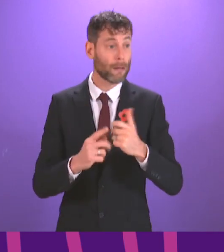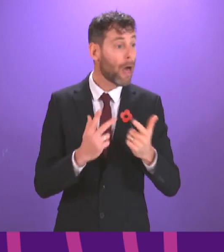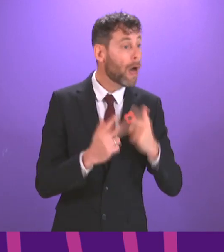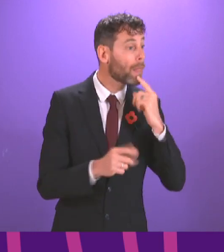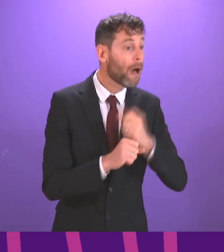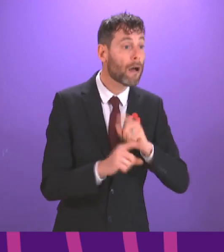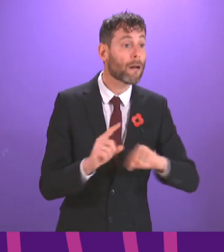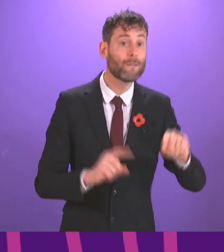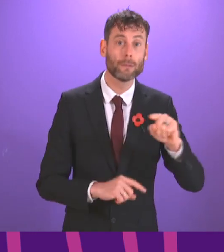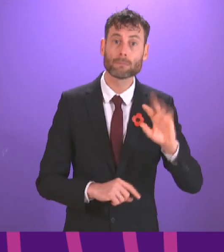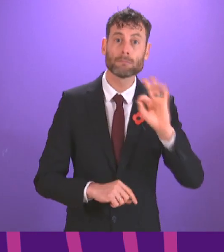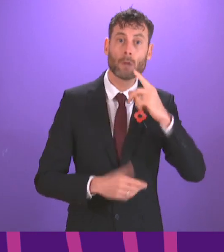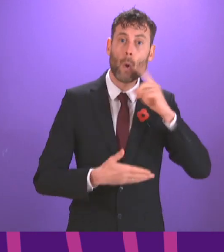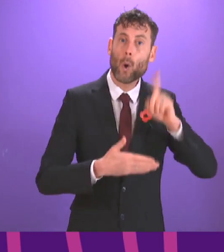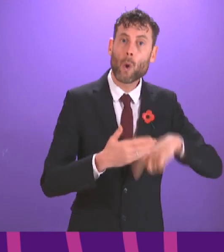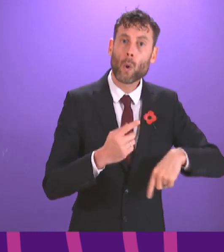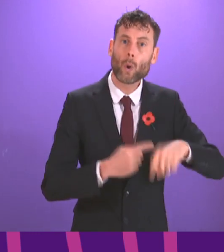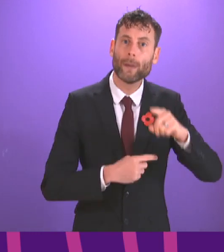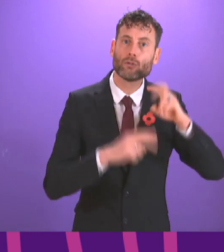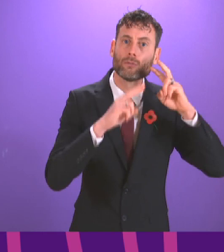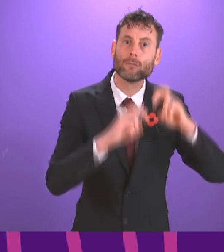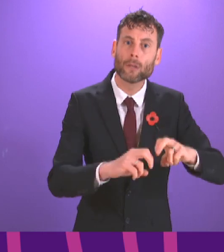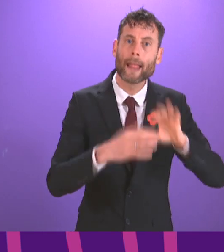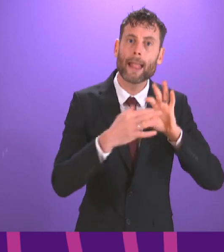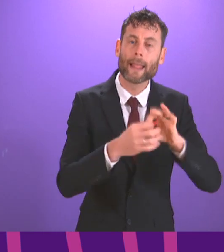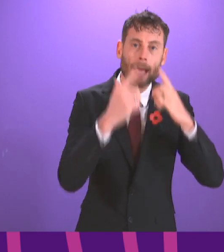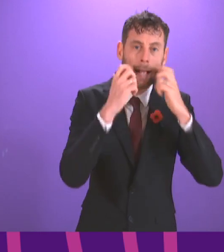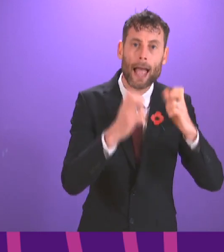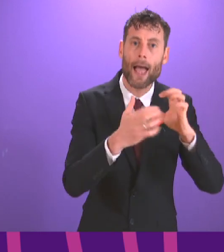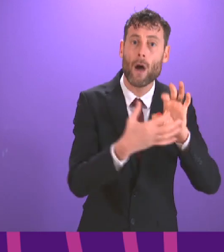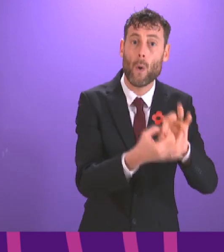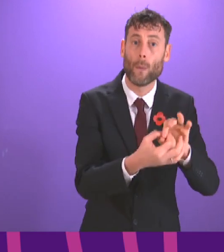this depth and I think that Wales is the only other Government that has done anything to